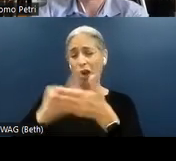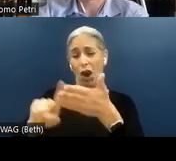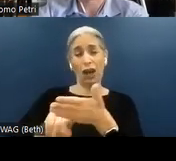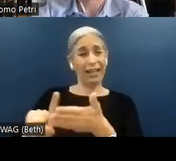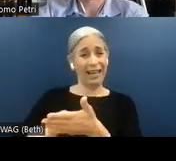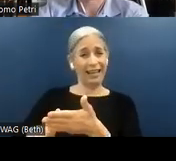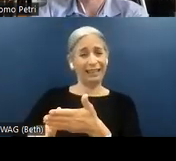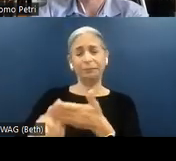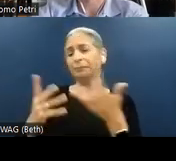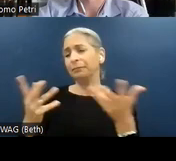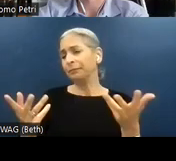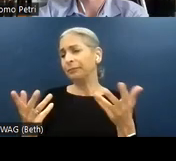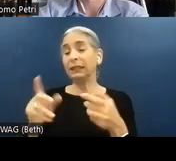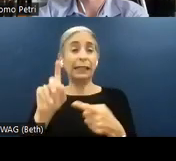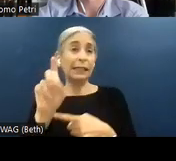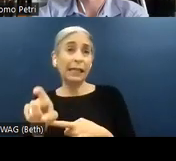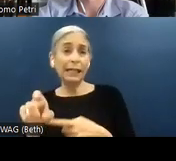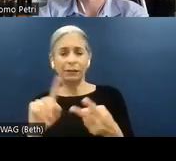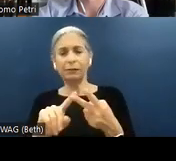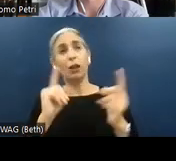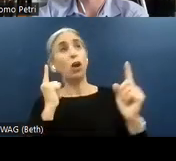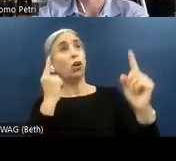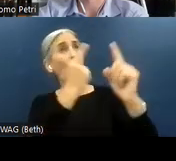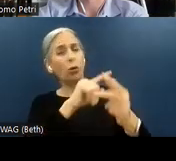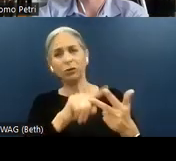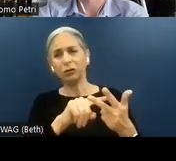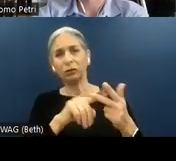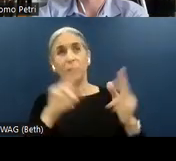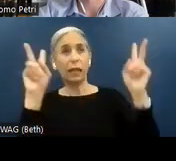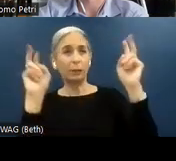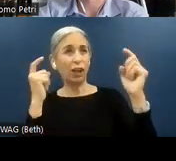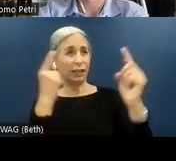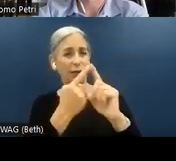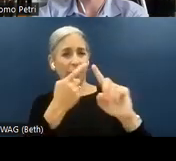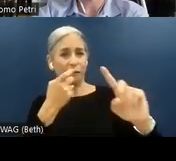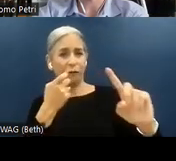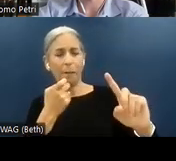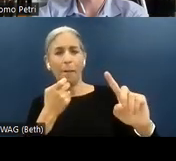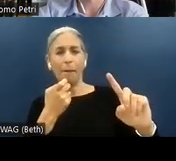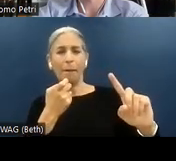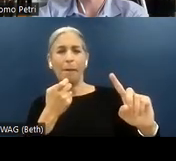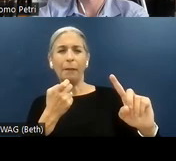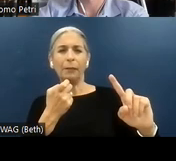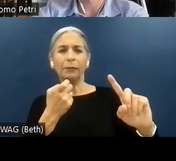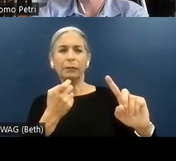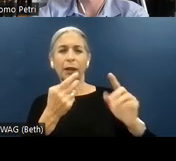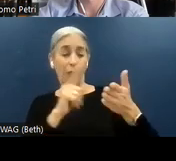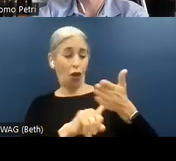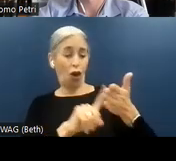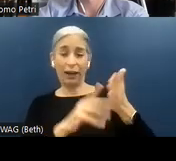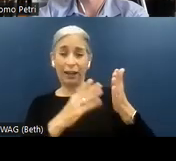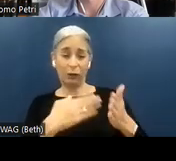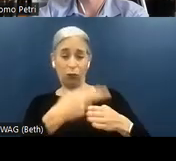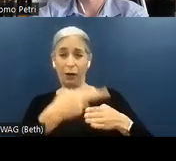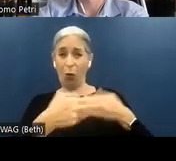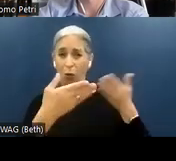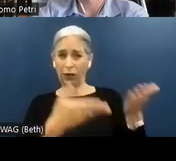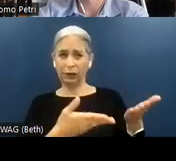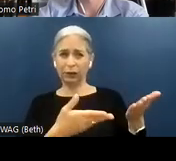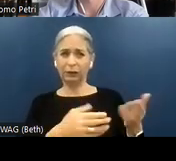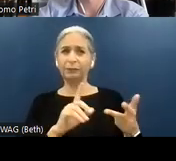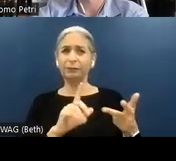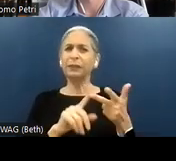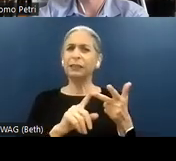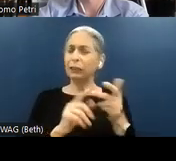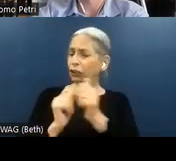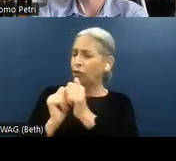of needs, goals, and objectives for an audit. We'll review together what we should expect